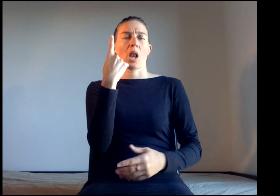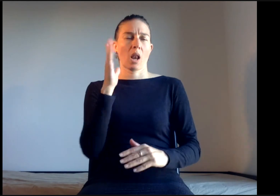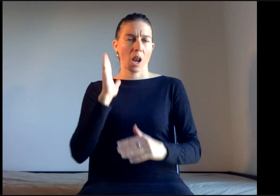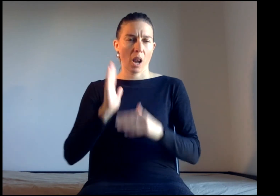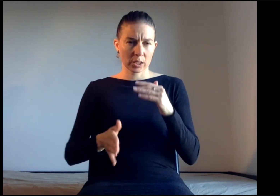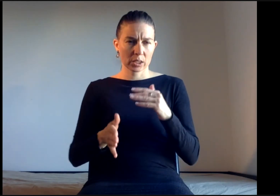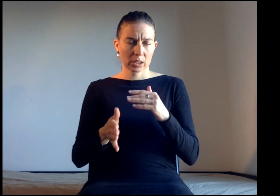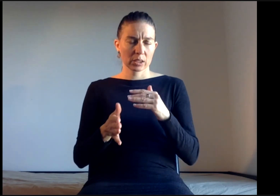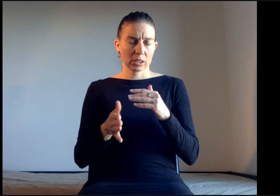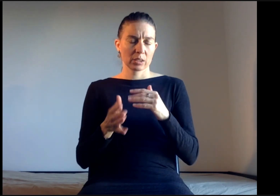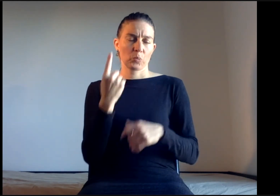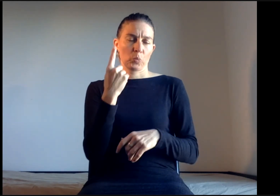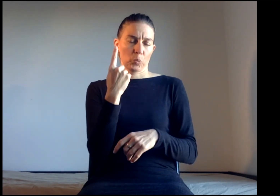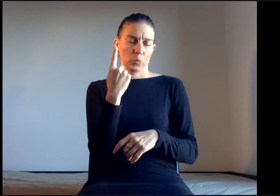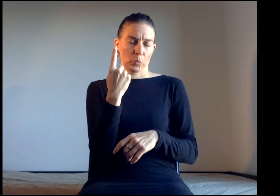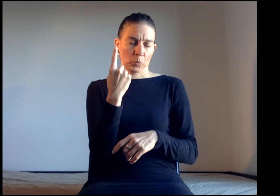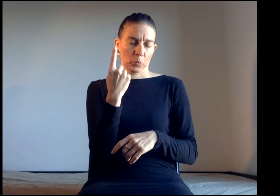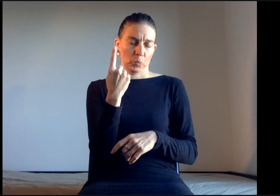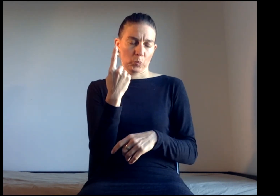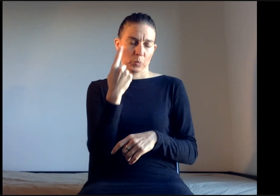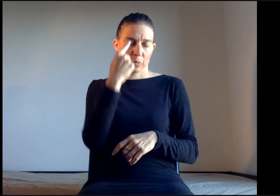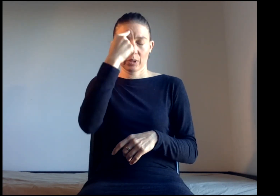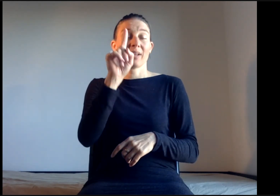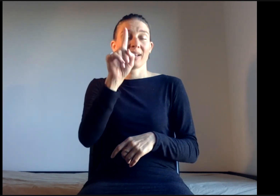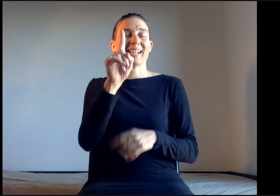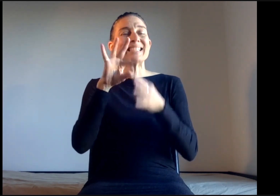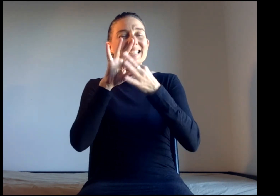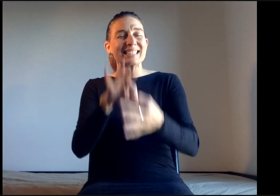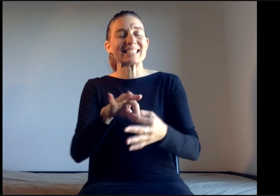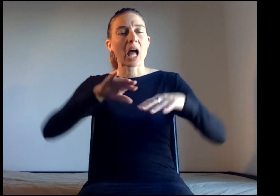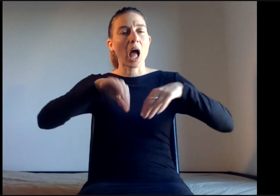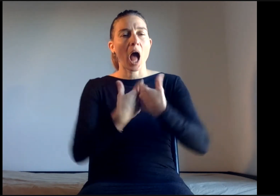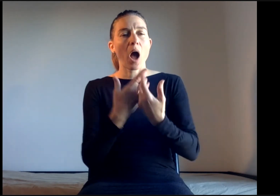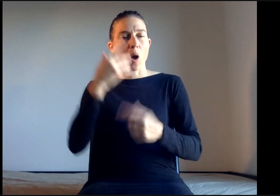Part of the response of course that is going on now is similar